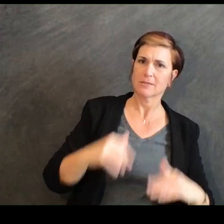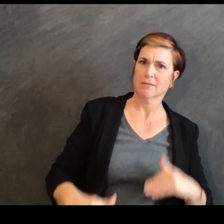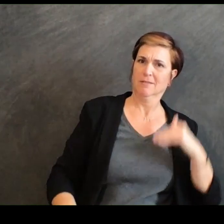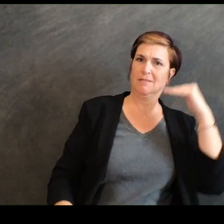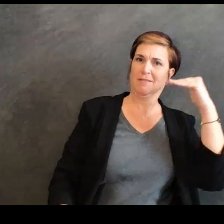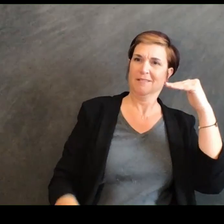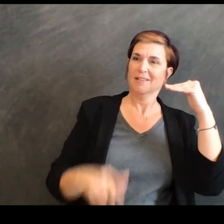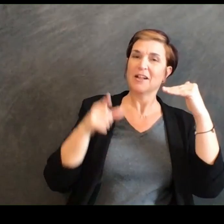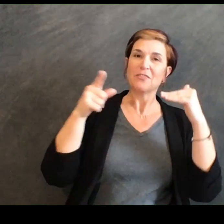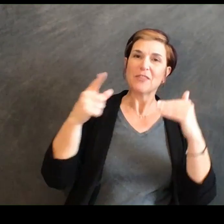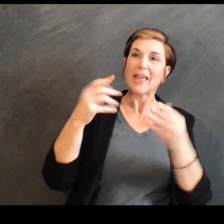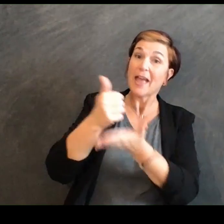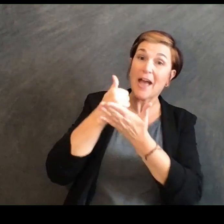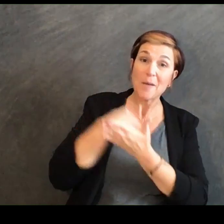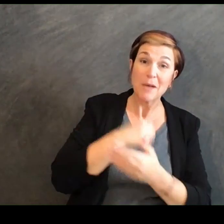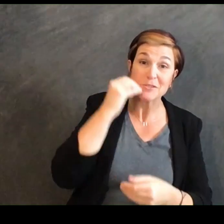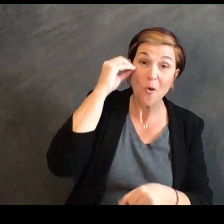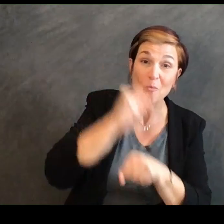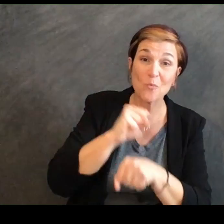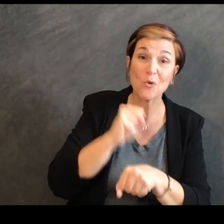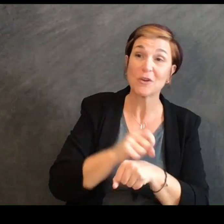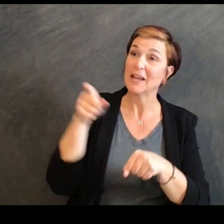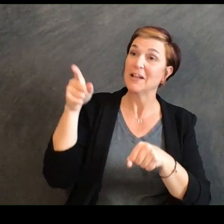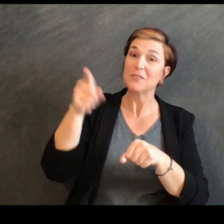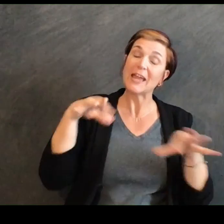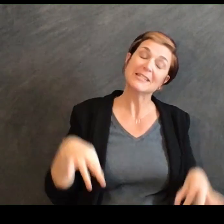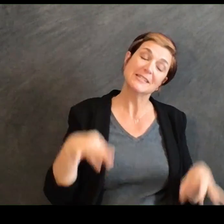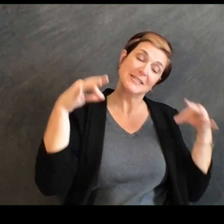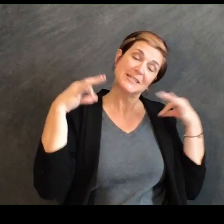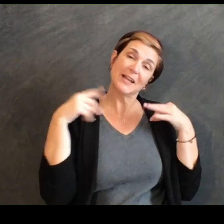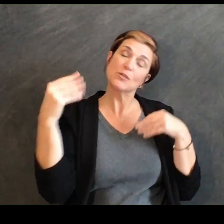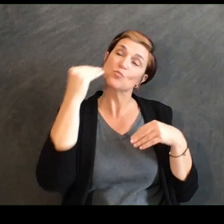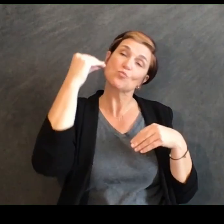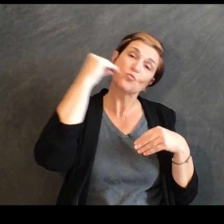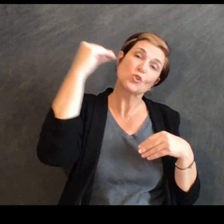night they cheered us on as we pursued education cheered us on in our careers